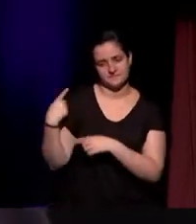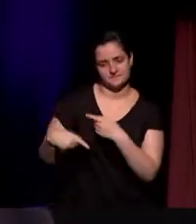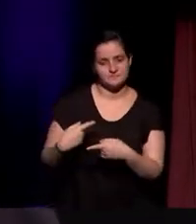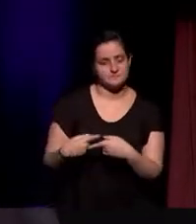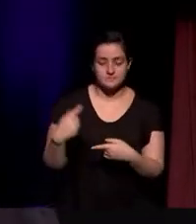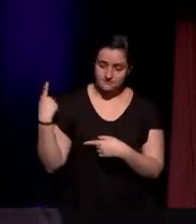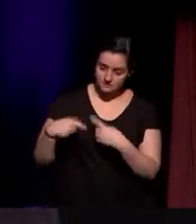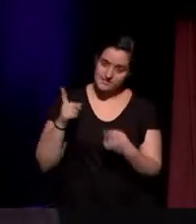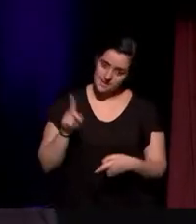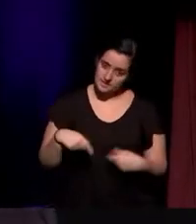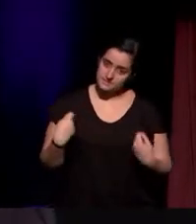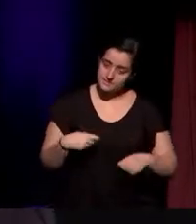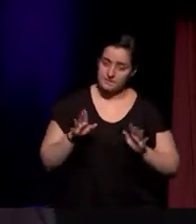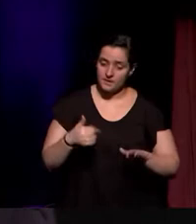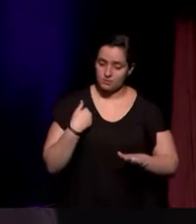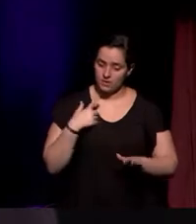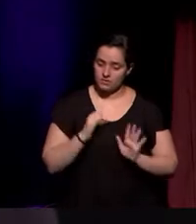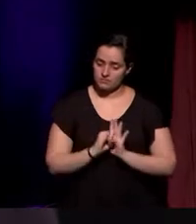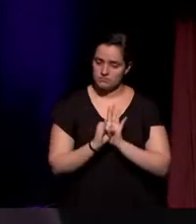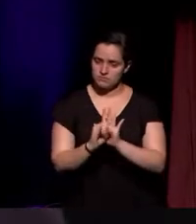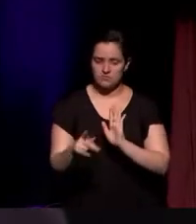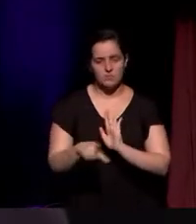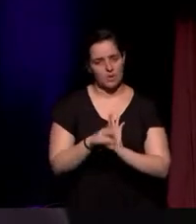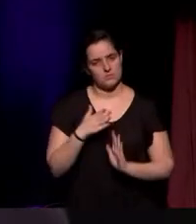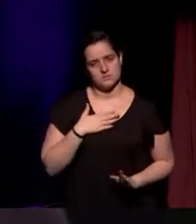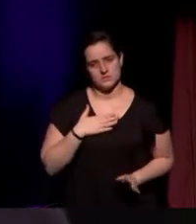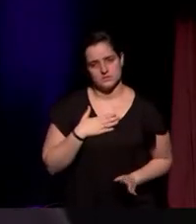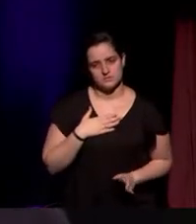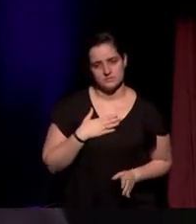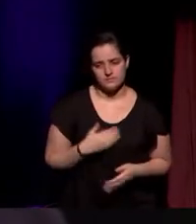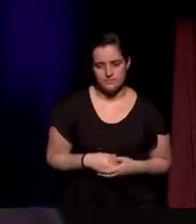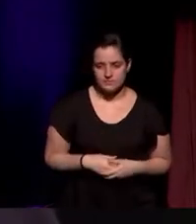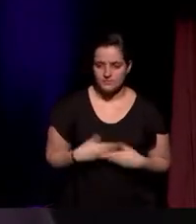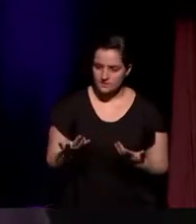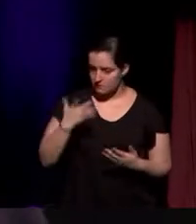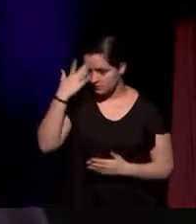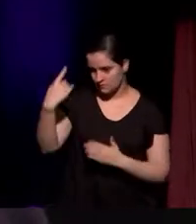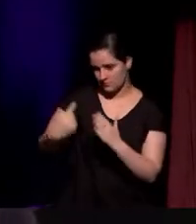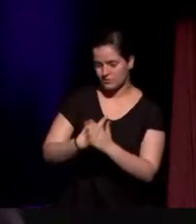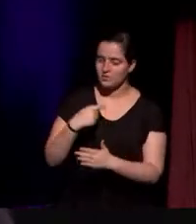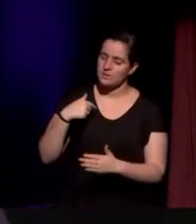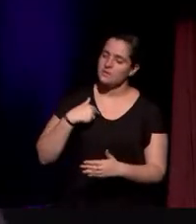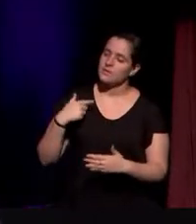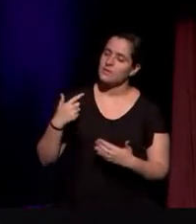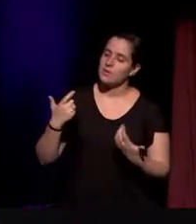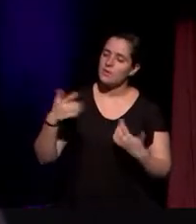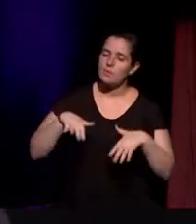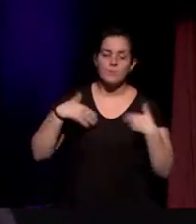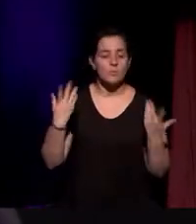but I have an identity of my own. And then the person said so to me, What is the origin of your family?